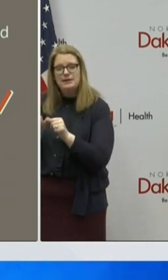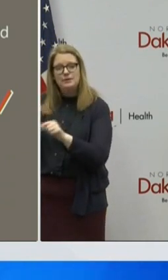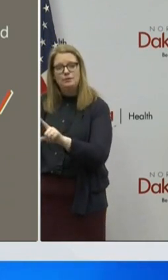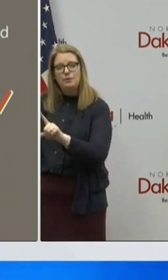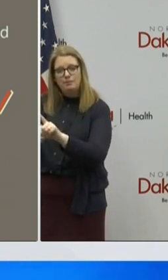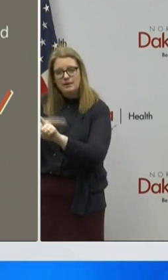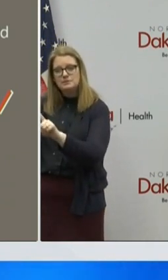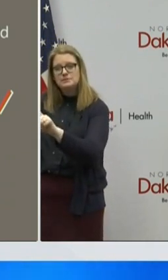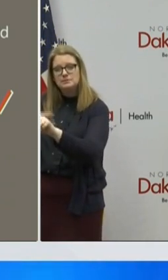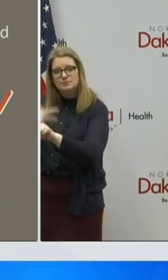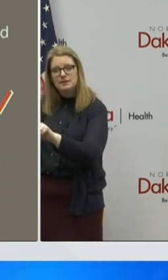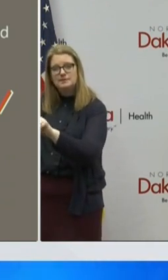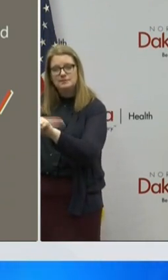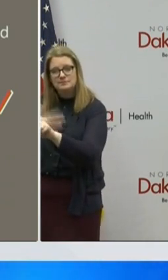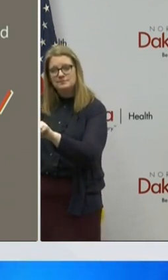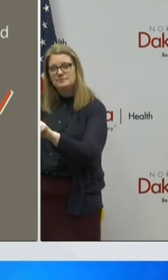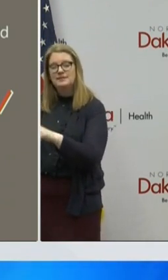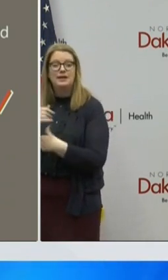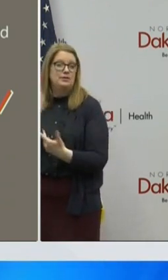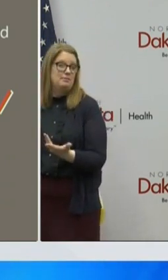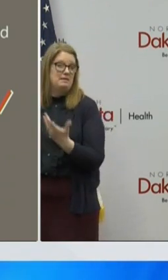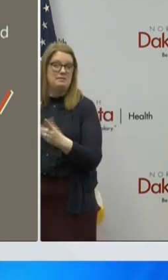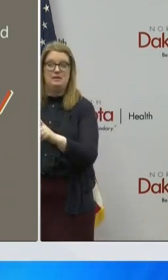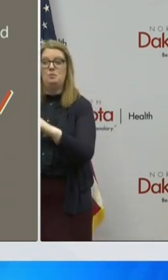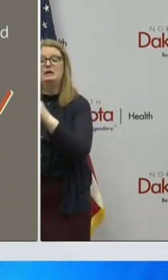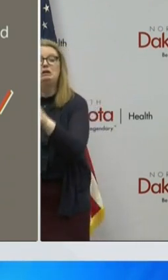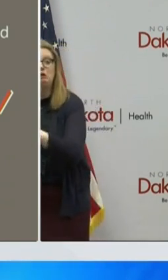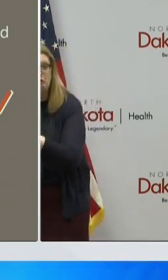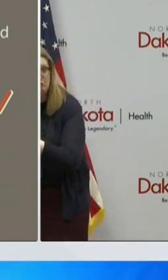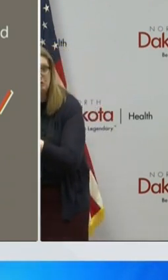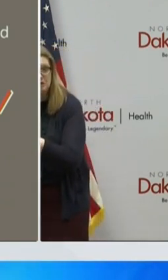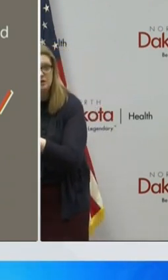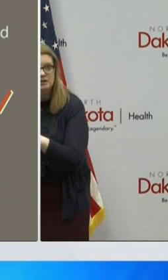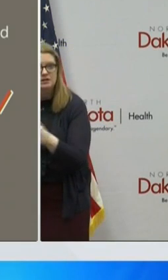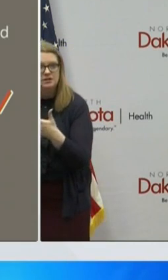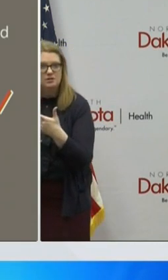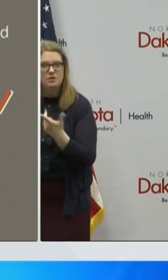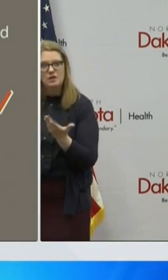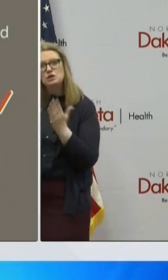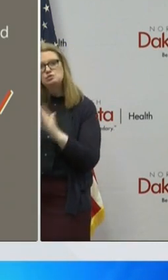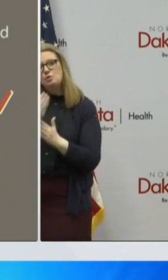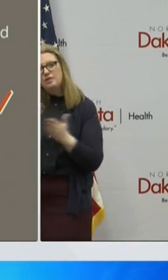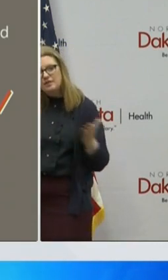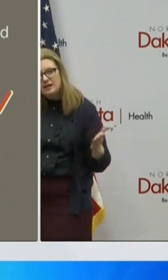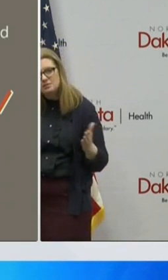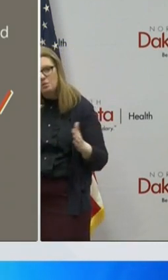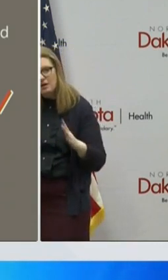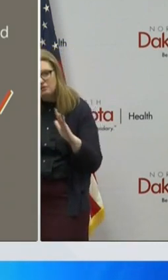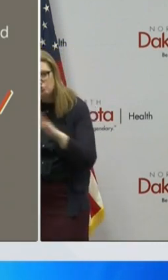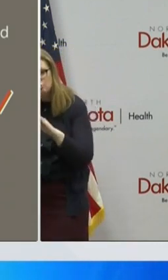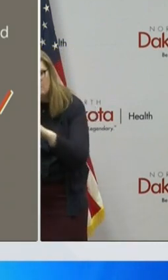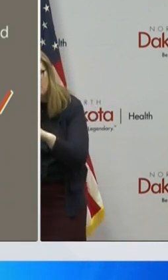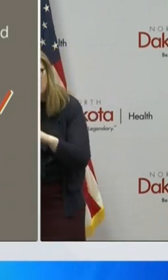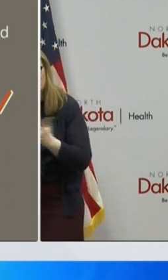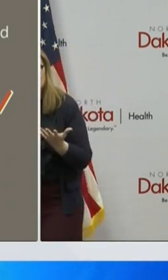TO HAVE AS A STATE FOR MONTHS OR PERHAPS, YOU KNOW, ALL THE WAY UP THROUGH, A VACCINE THEY'RE ABLE TO DELIVER IT, SO MAYBE